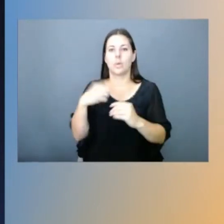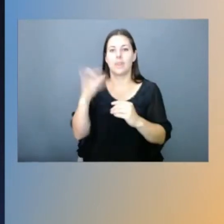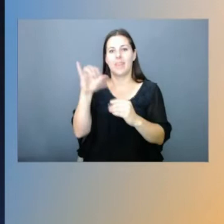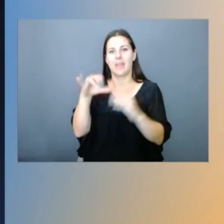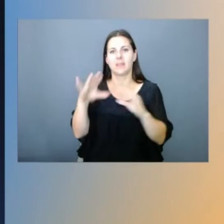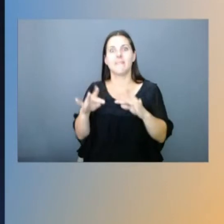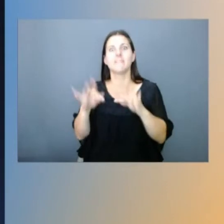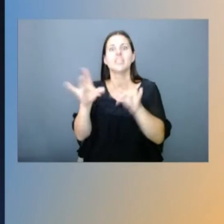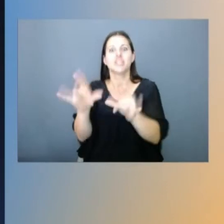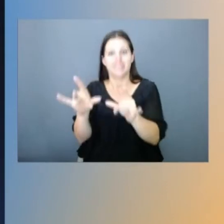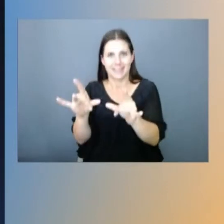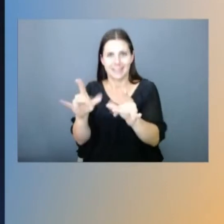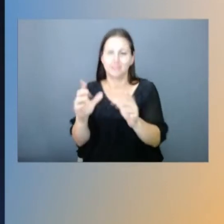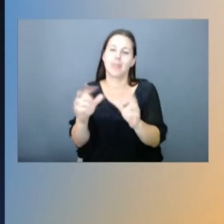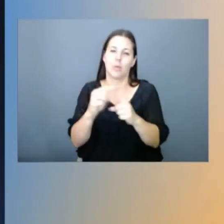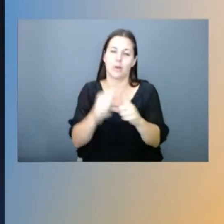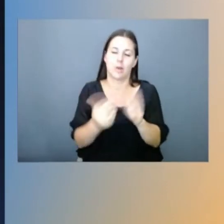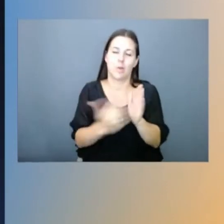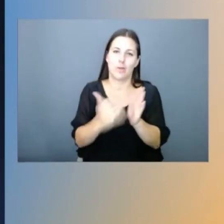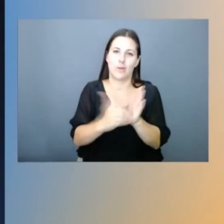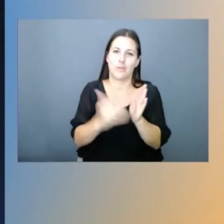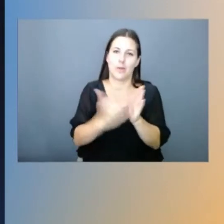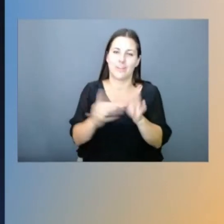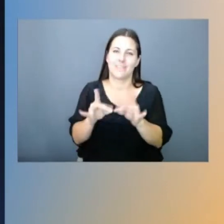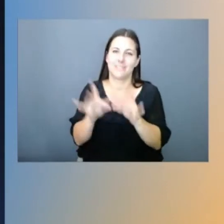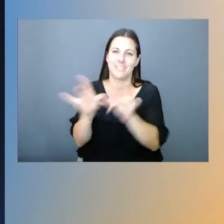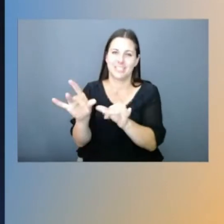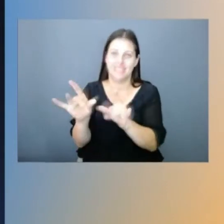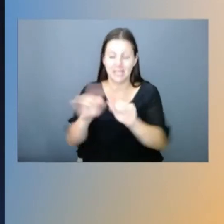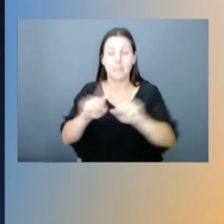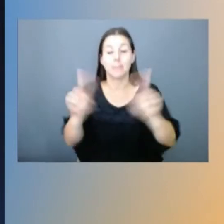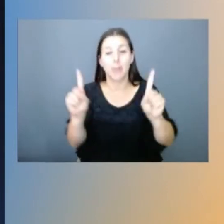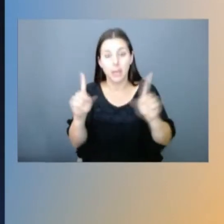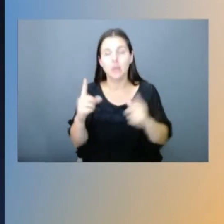So, excuse me, maybe one of the things that when we talked